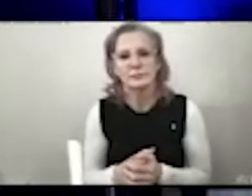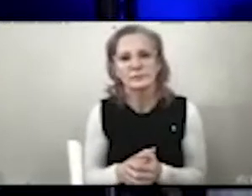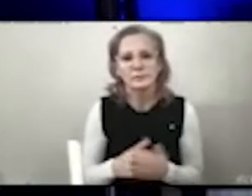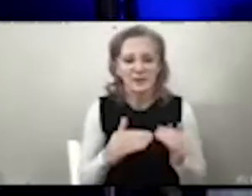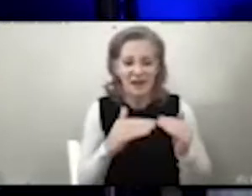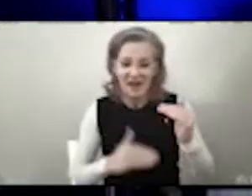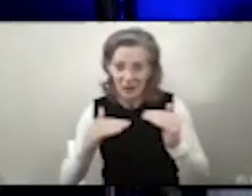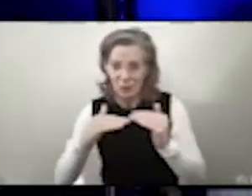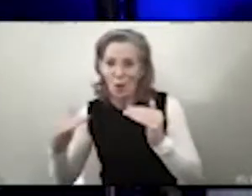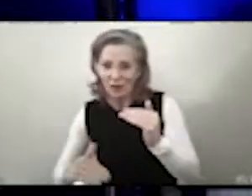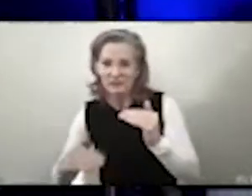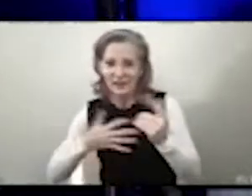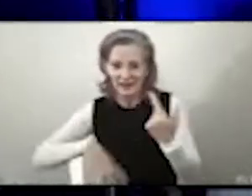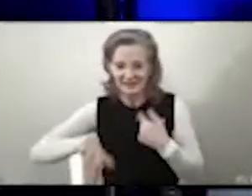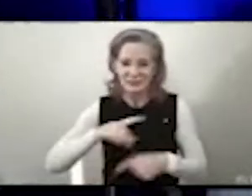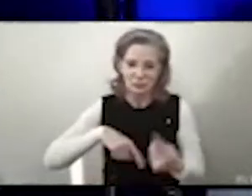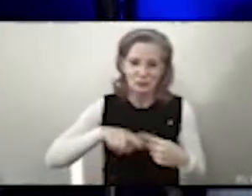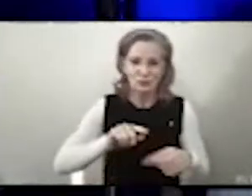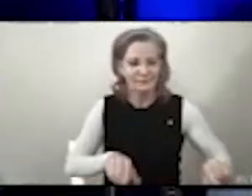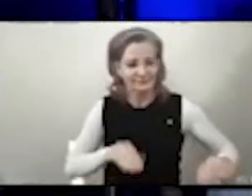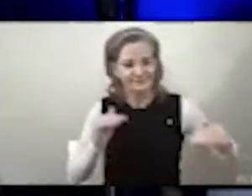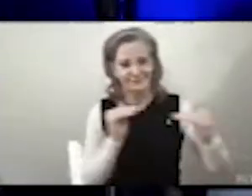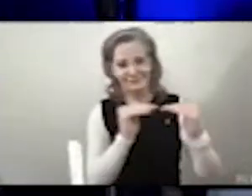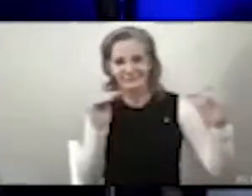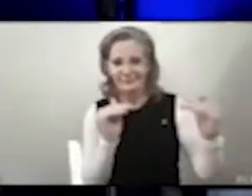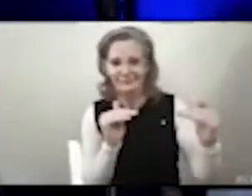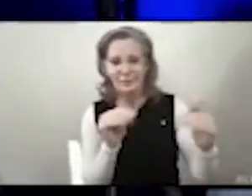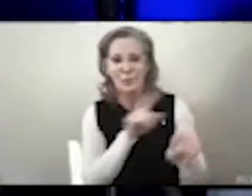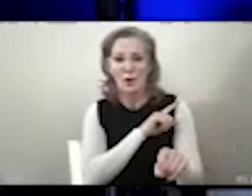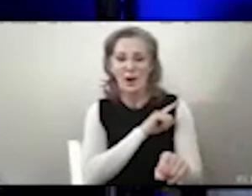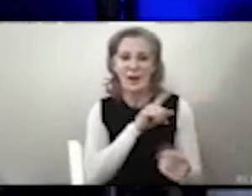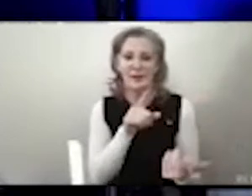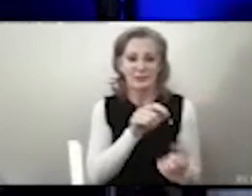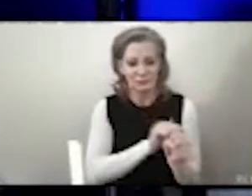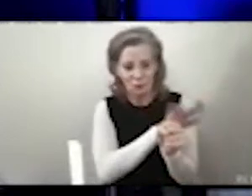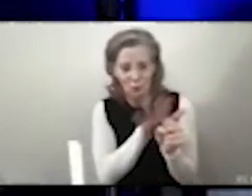and amplified by Covid-19 to build a better and a fairer society.